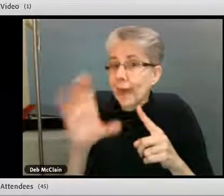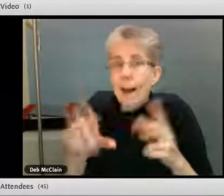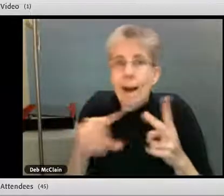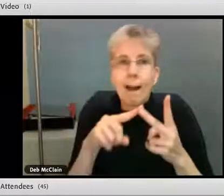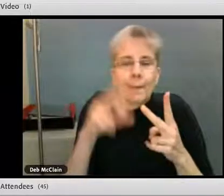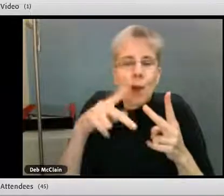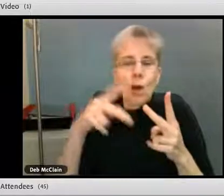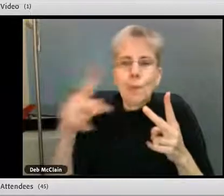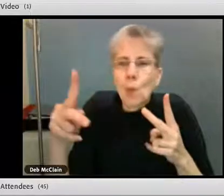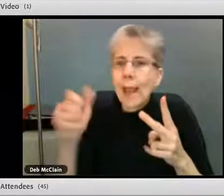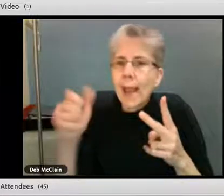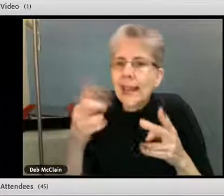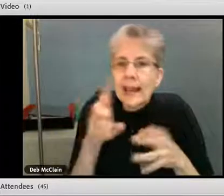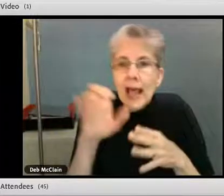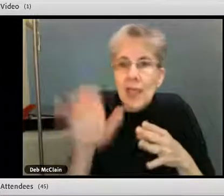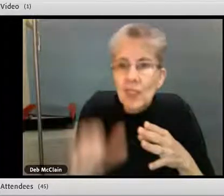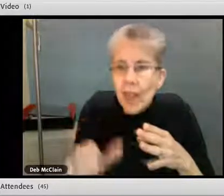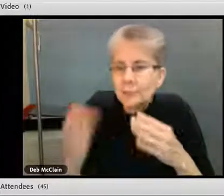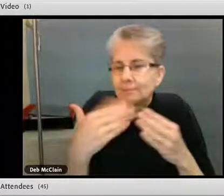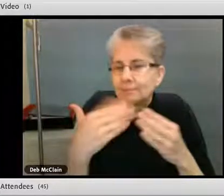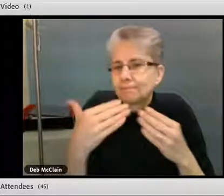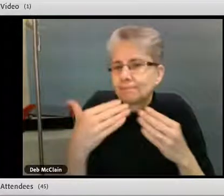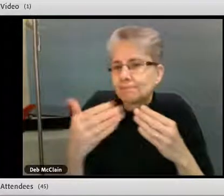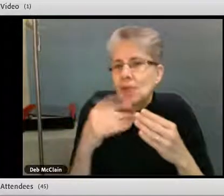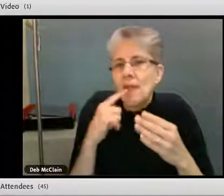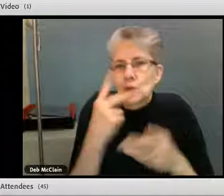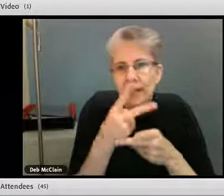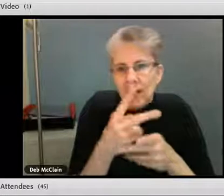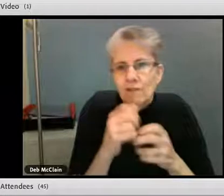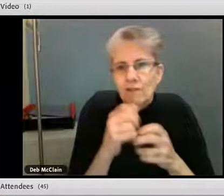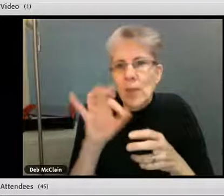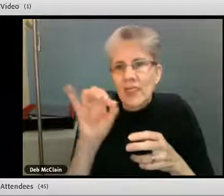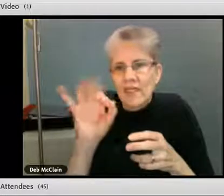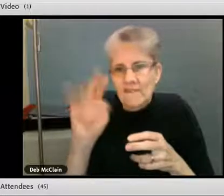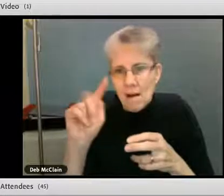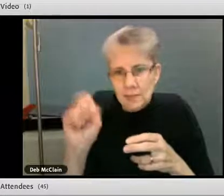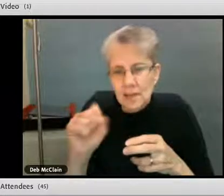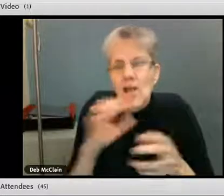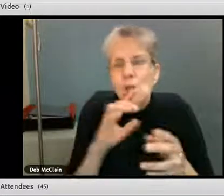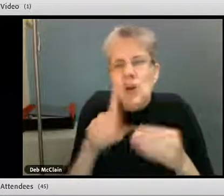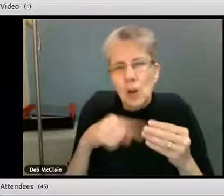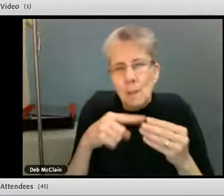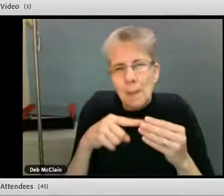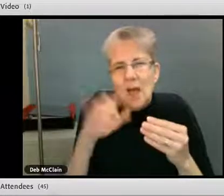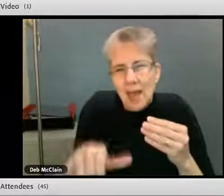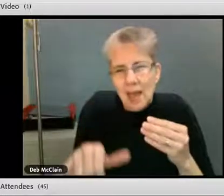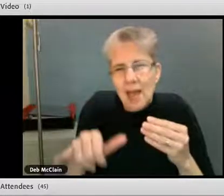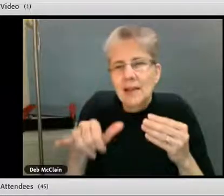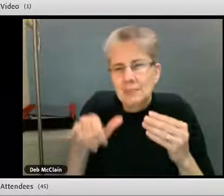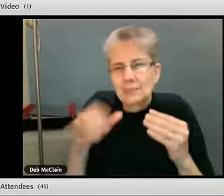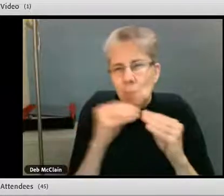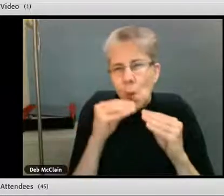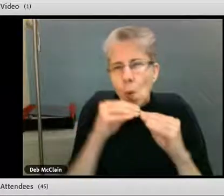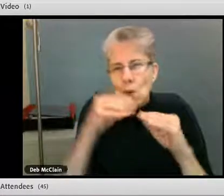you need to be careful with your font. We'll talk about fonts in a minute a little bit more.